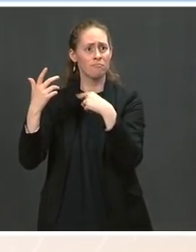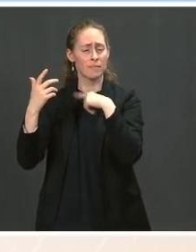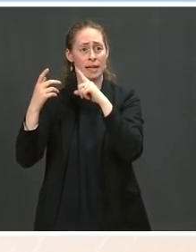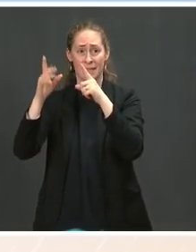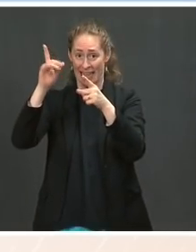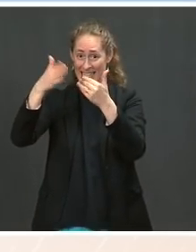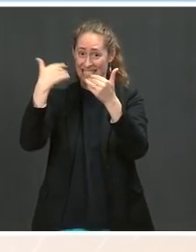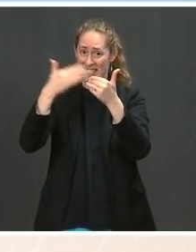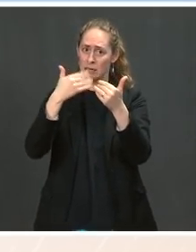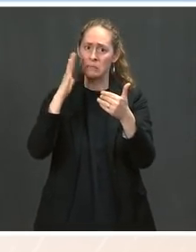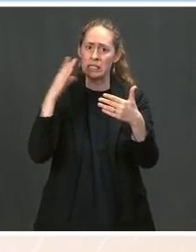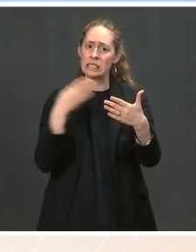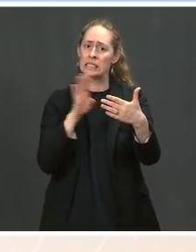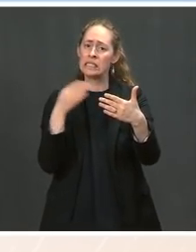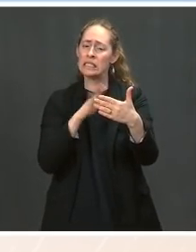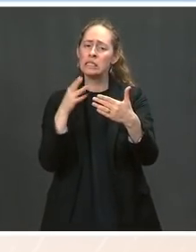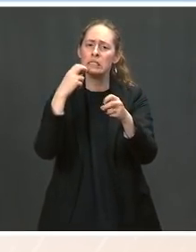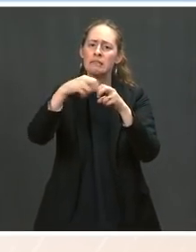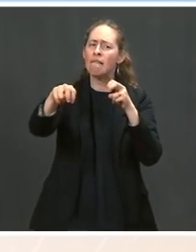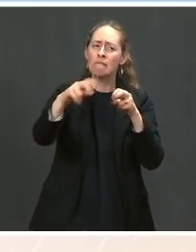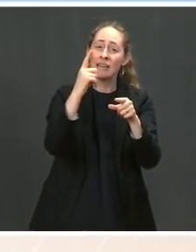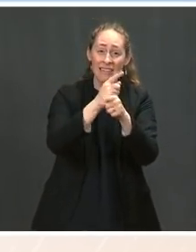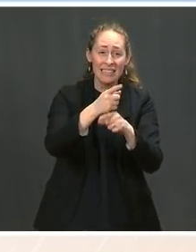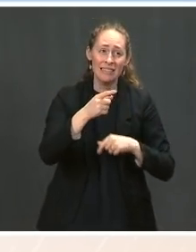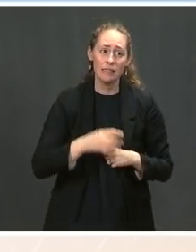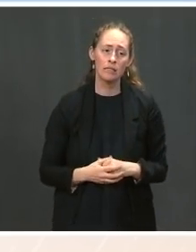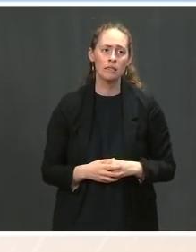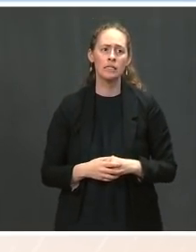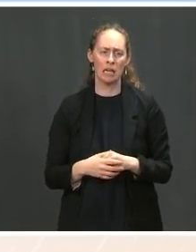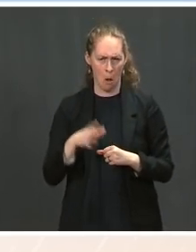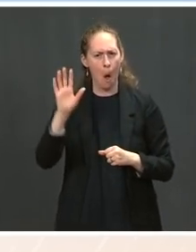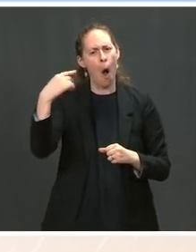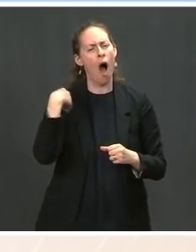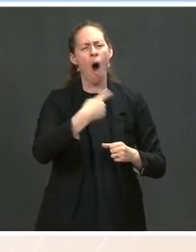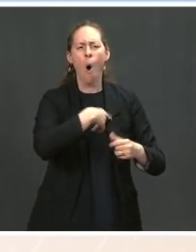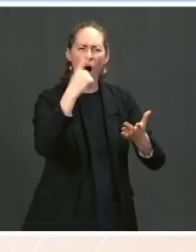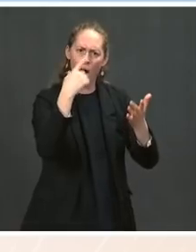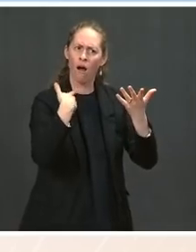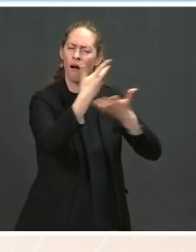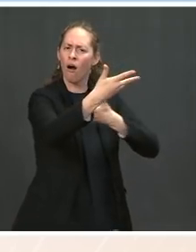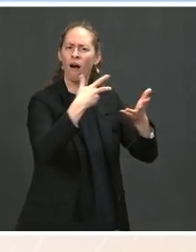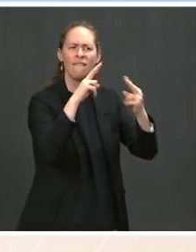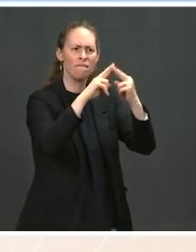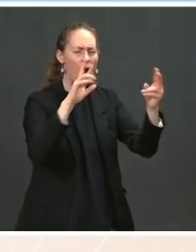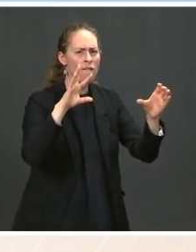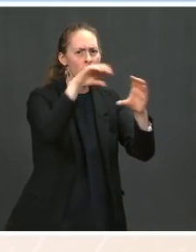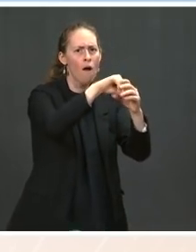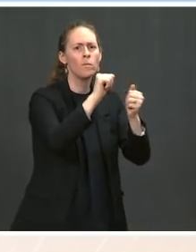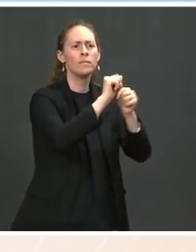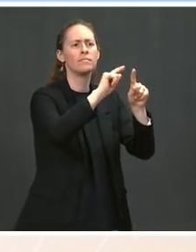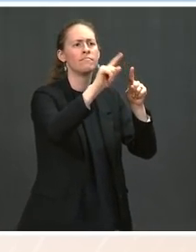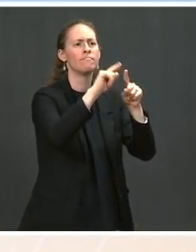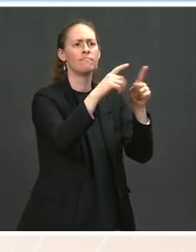Ms. Psaki: Certainly, we are very engaged and having discussions with a range of members on the George Floyd bill and moving it forward.